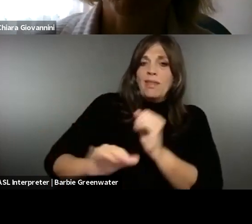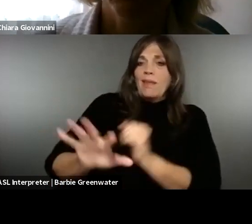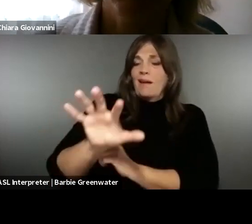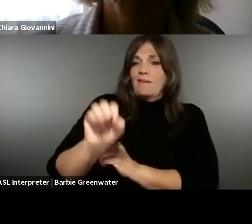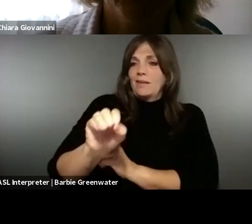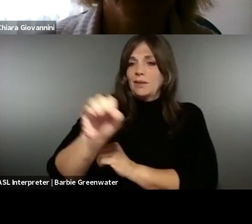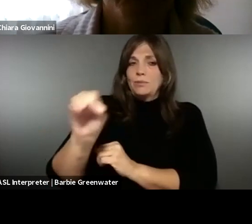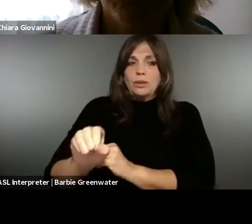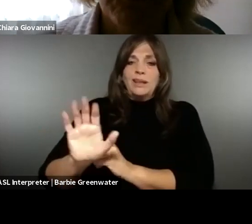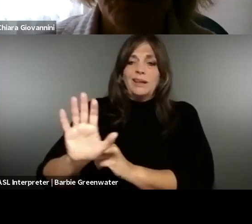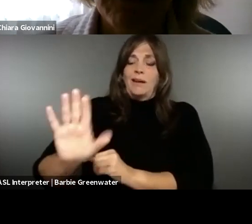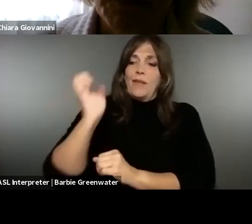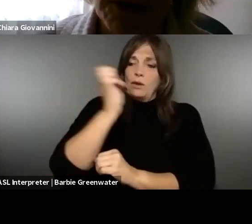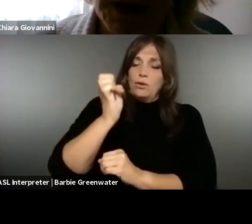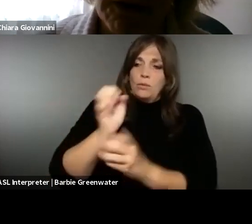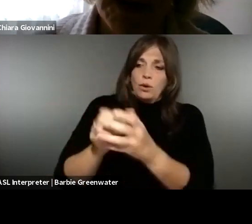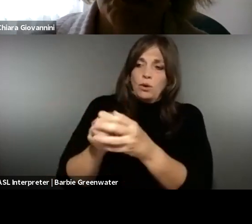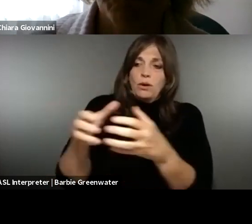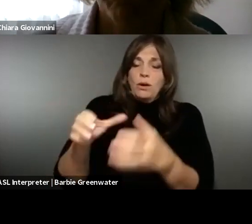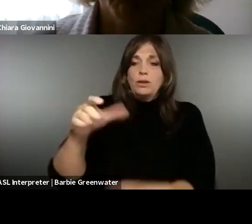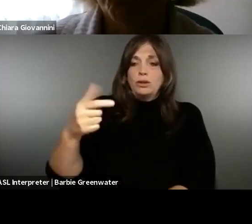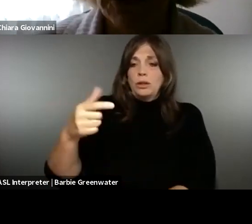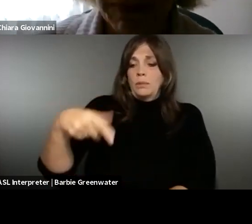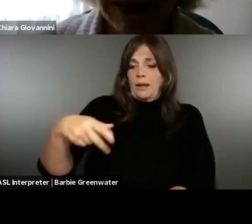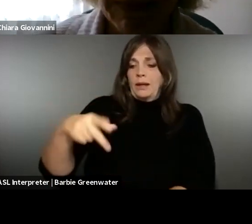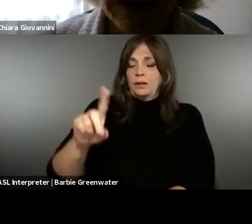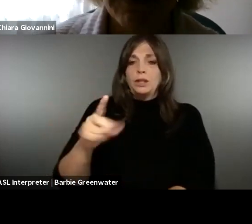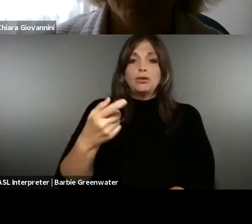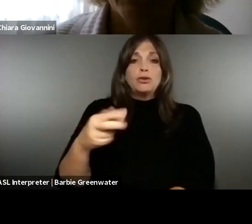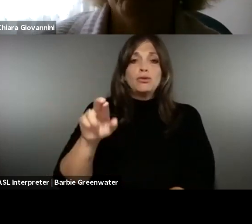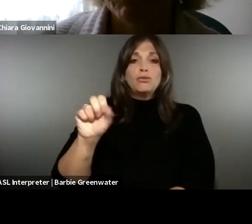the right one in the sense that from our side what we see is consumer